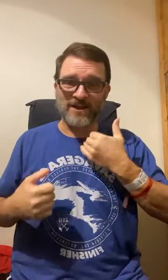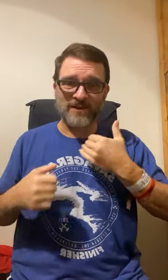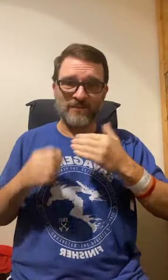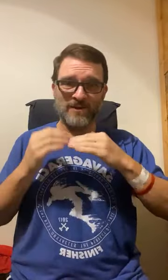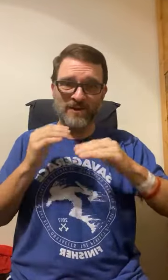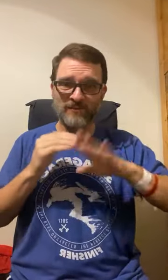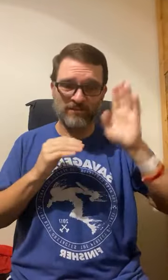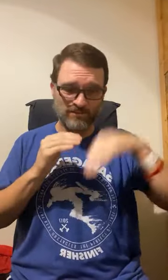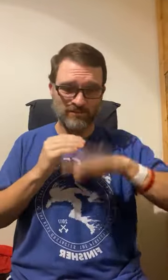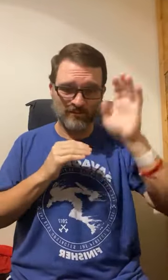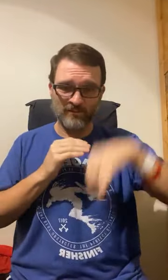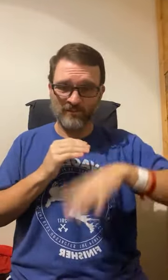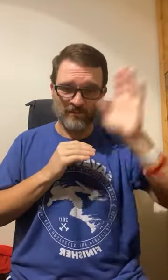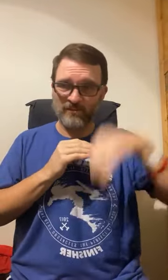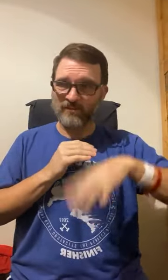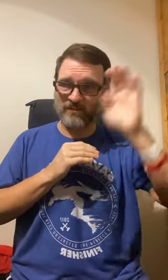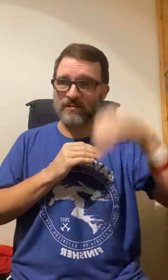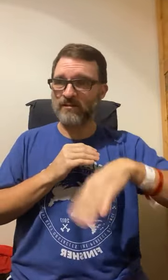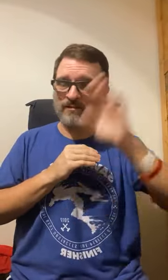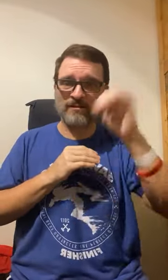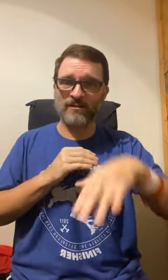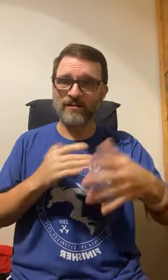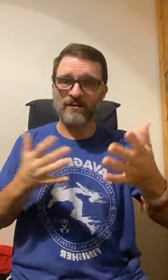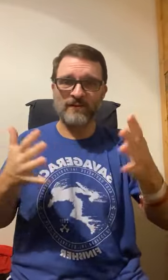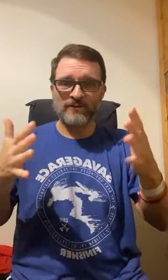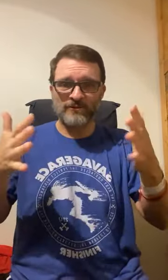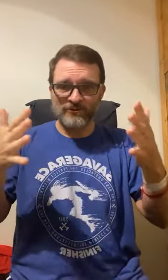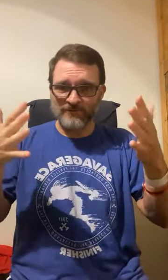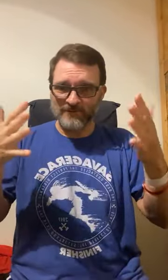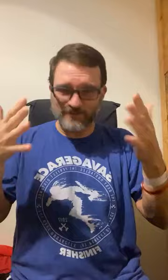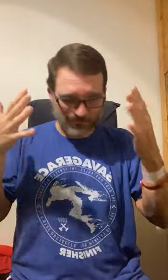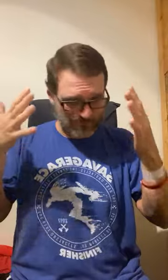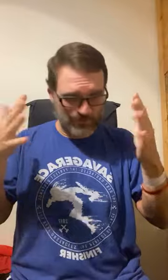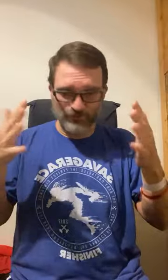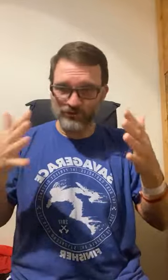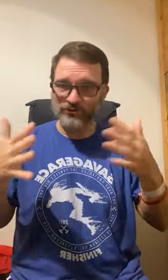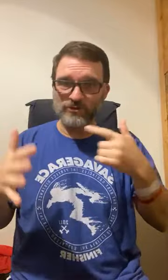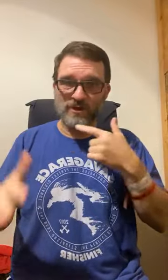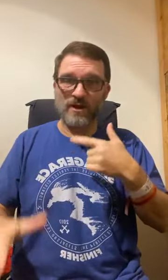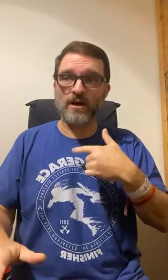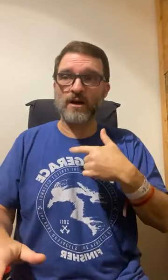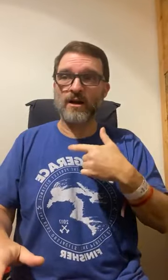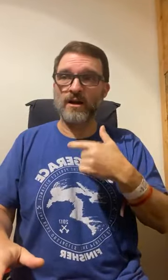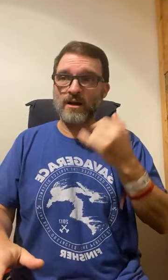and my diabetes level is going up and down. Its enough.